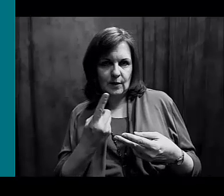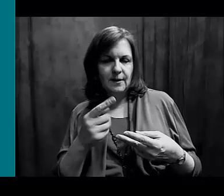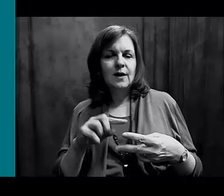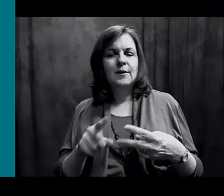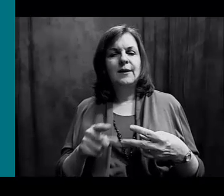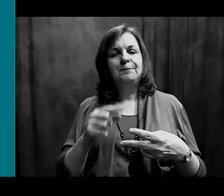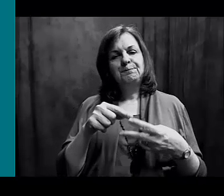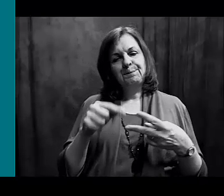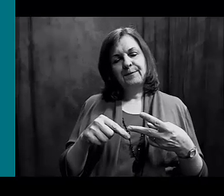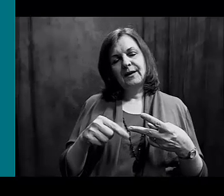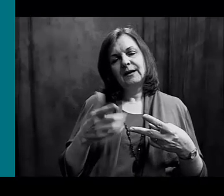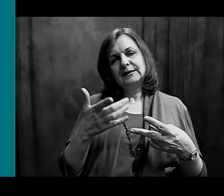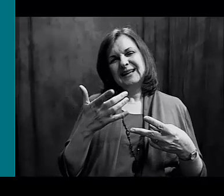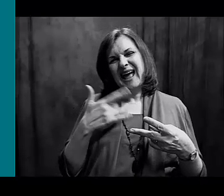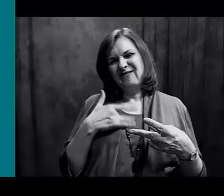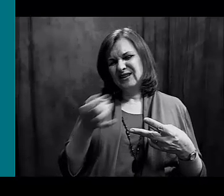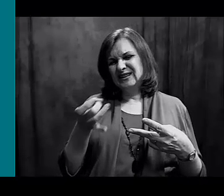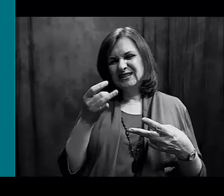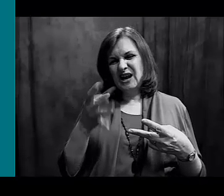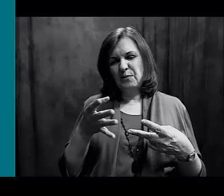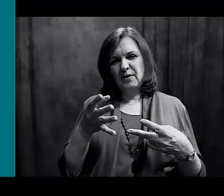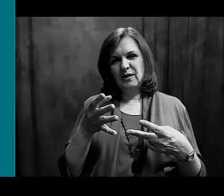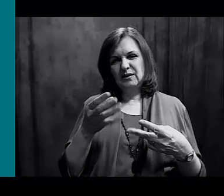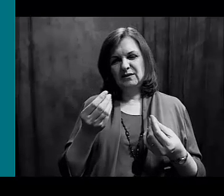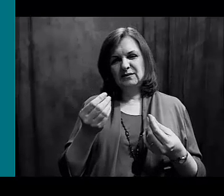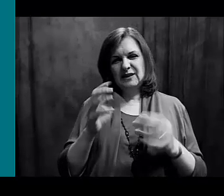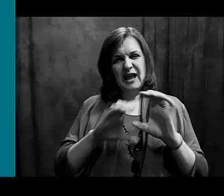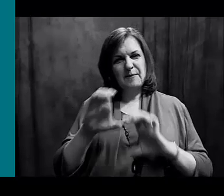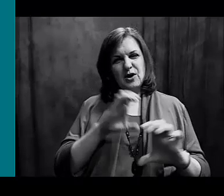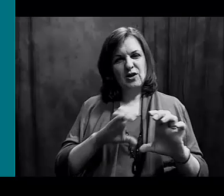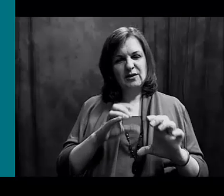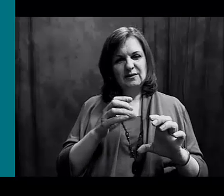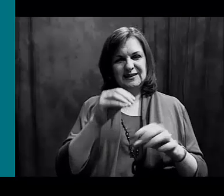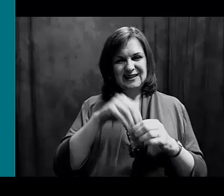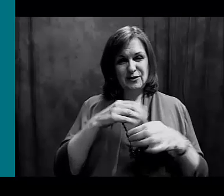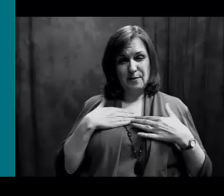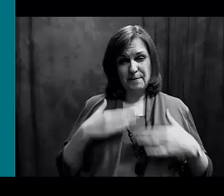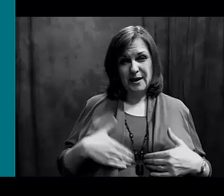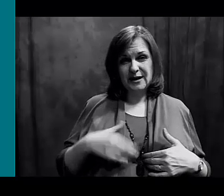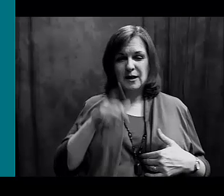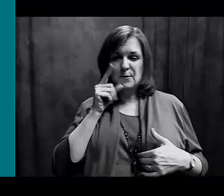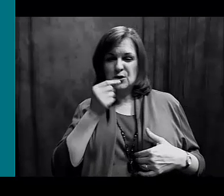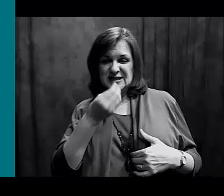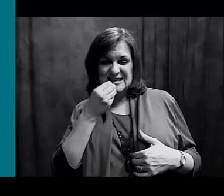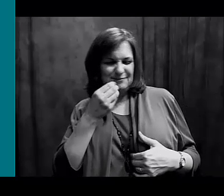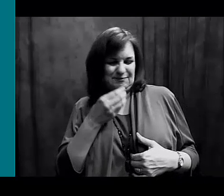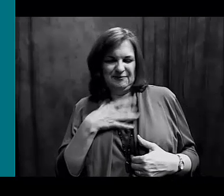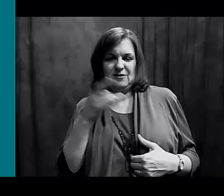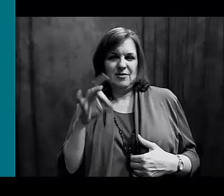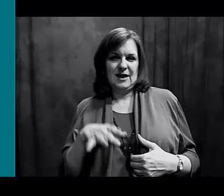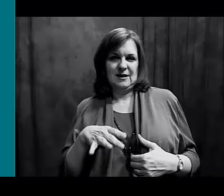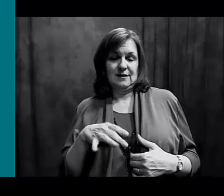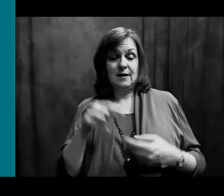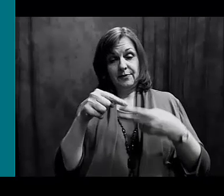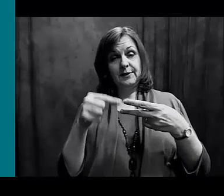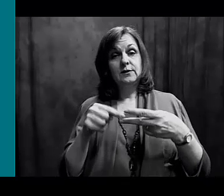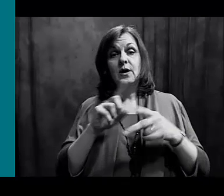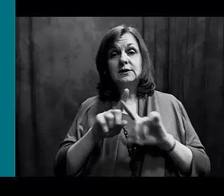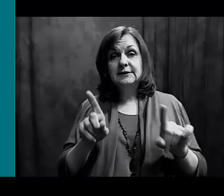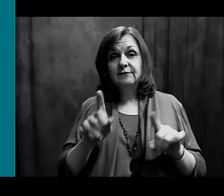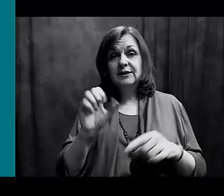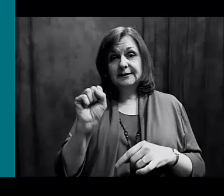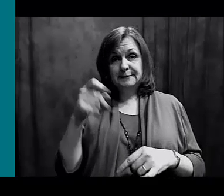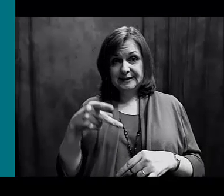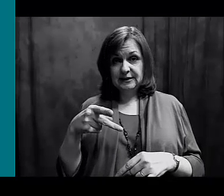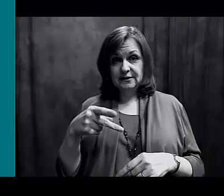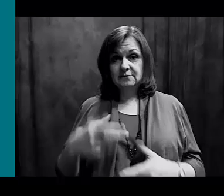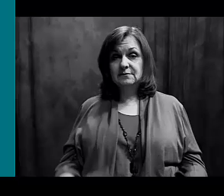but they both have this terrible compound that birds don't like so these are two different species